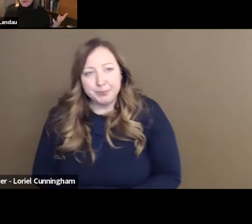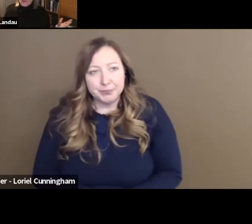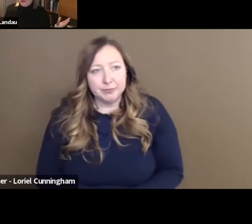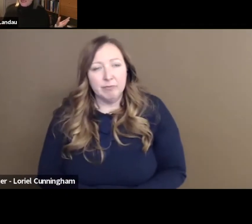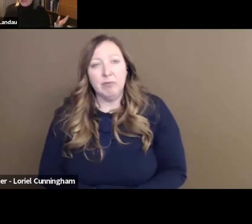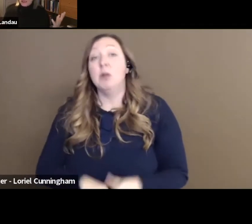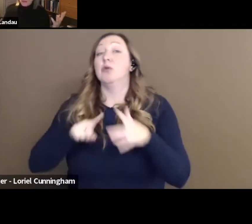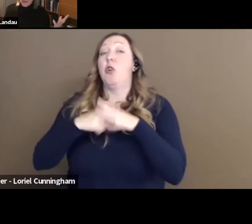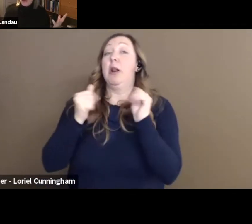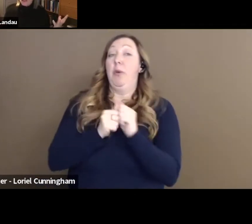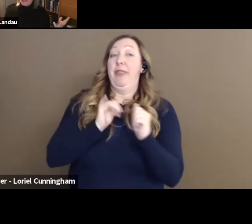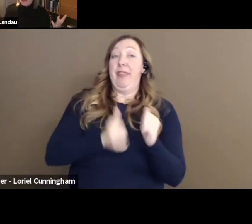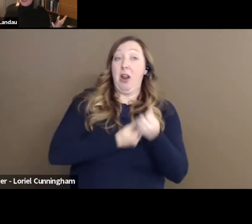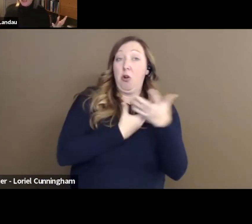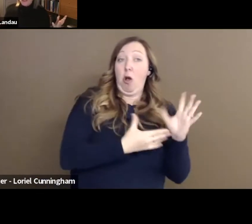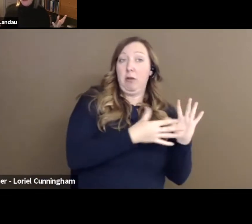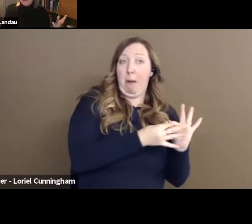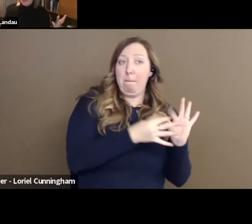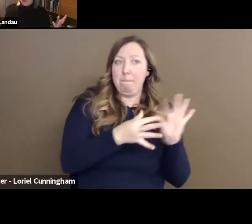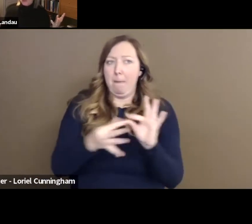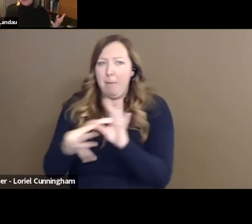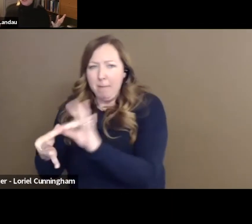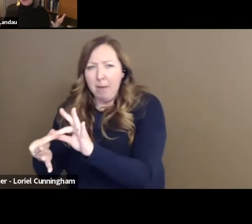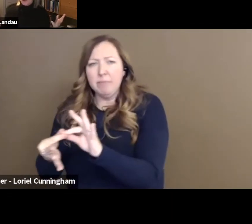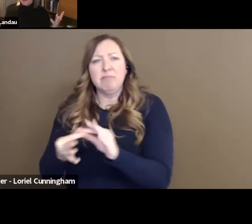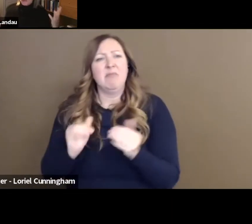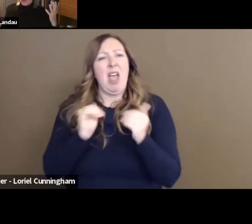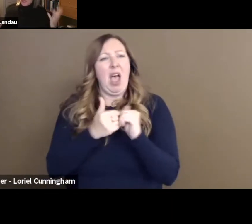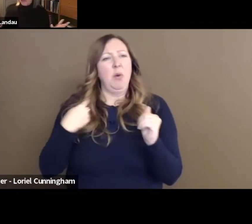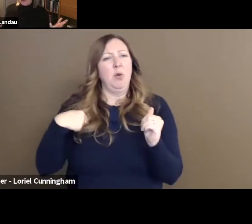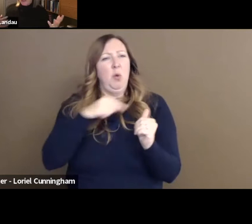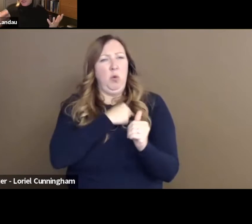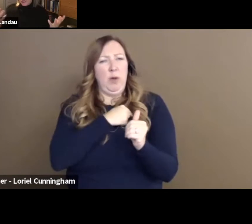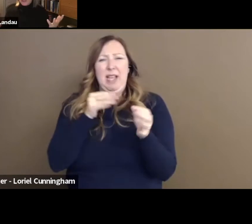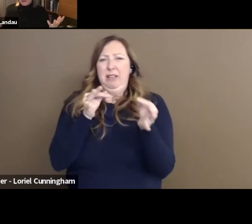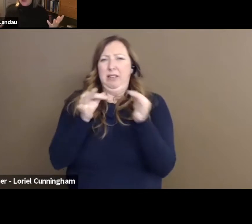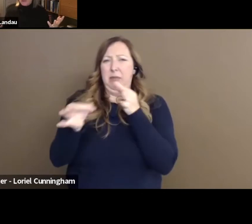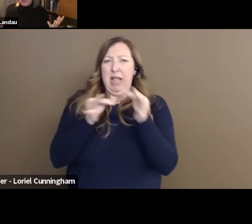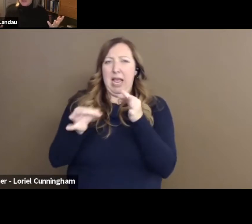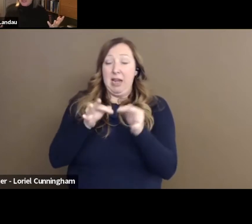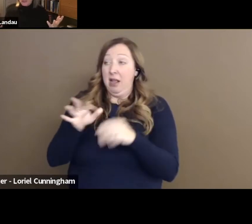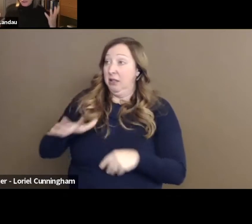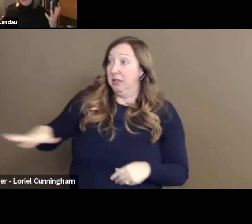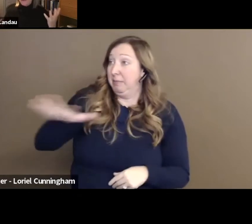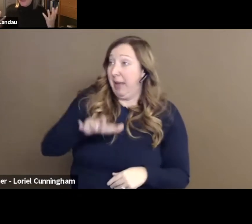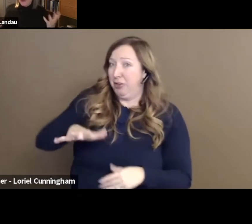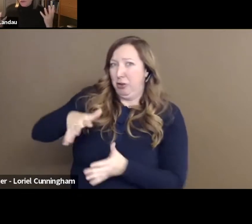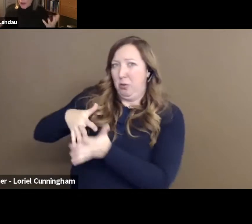striking apparent dissociation in williams syndrome between language and